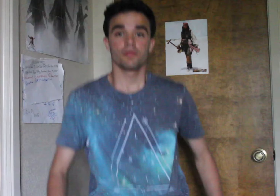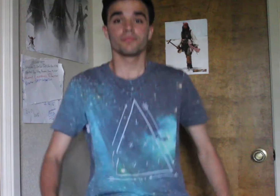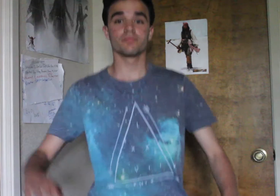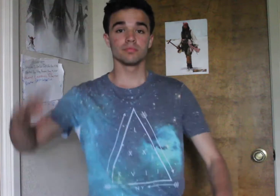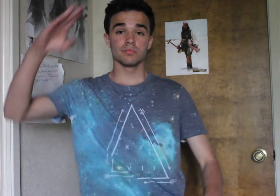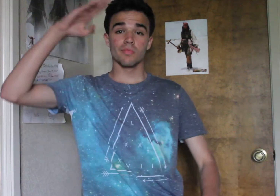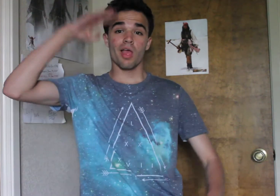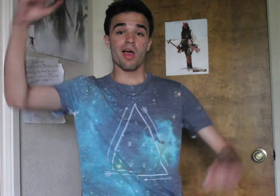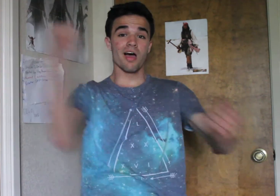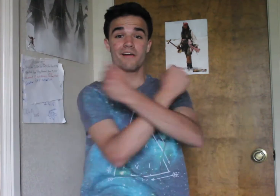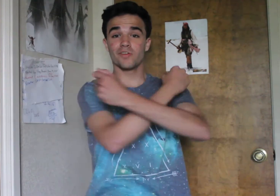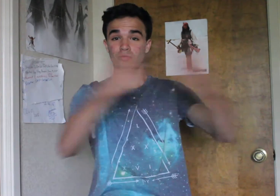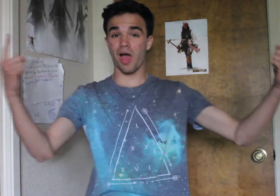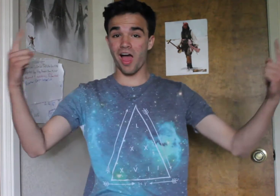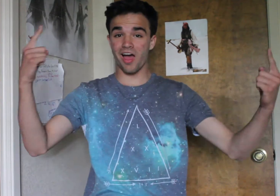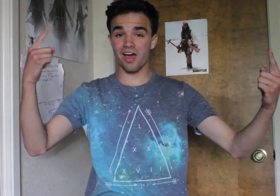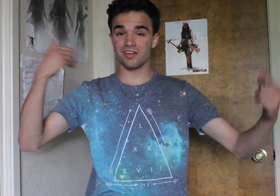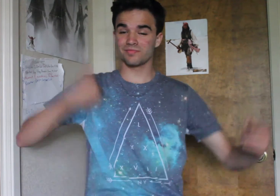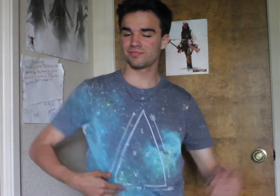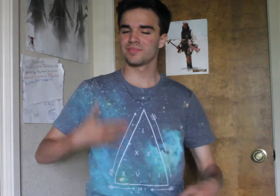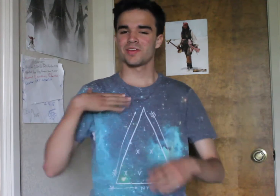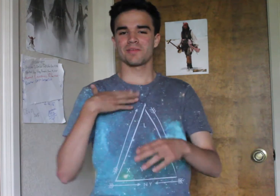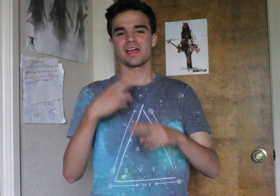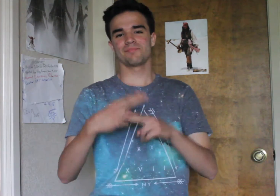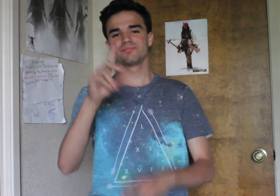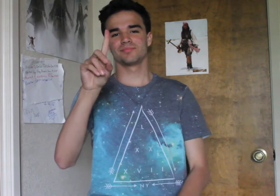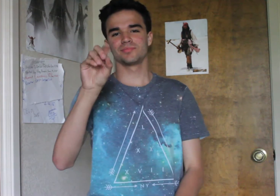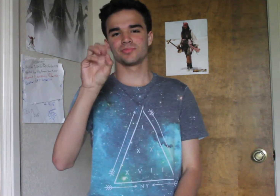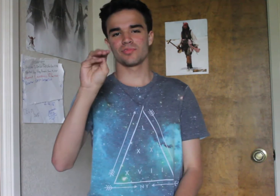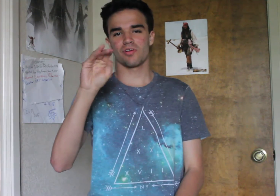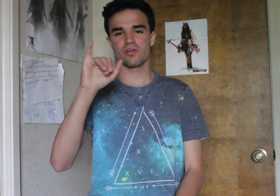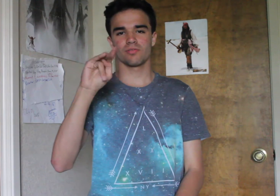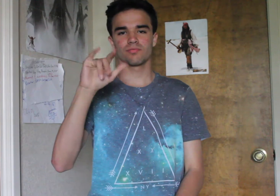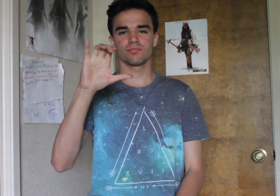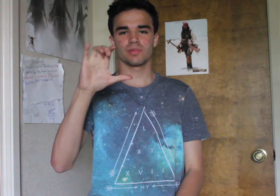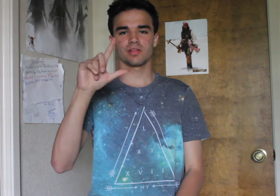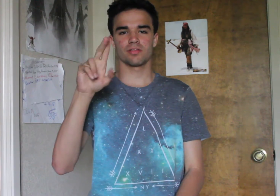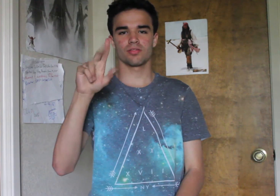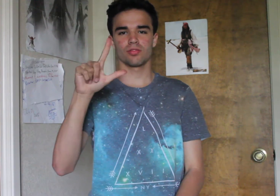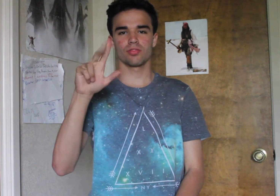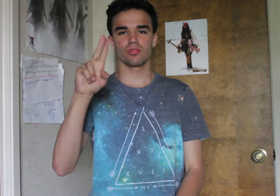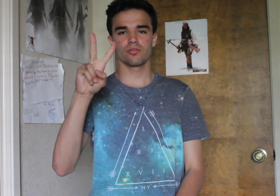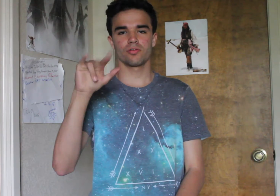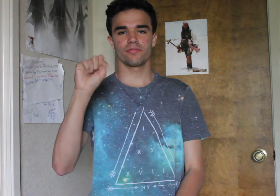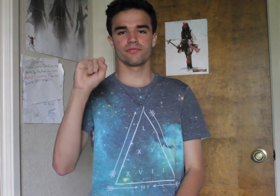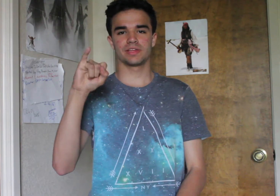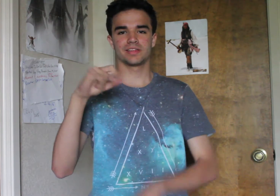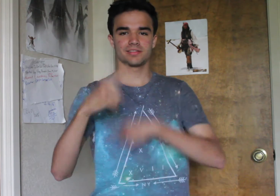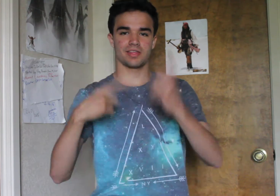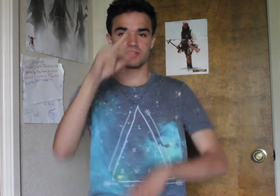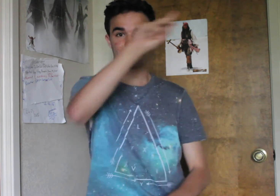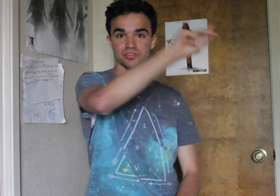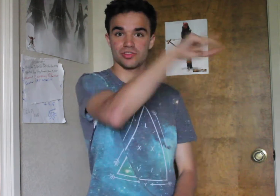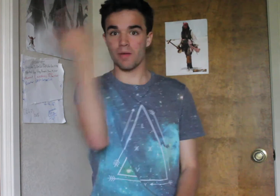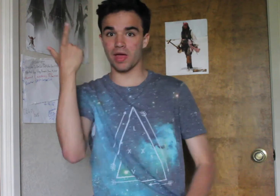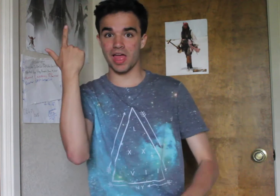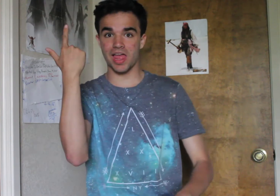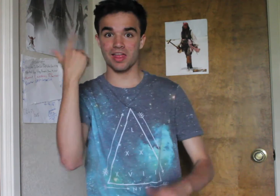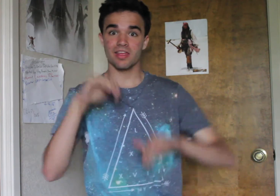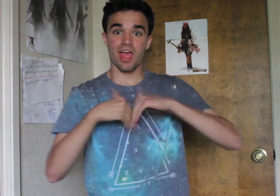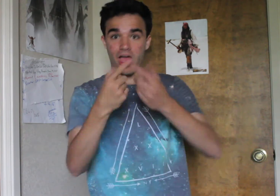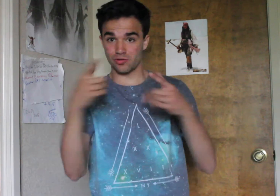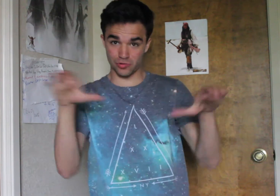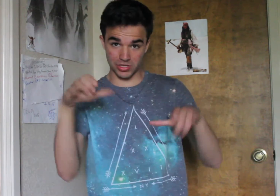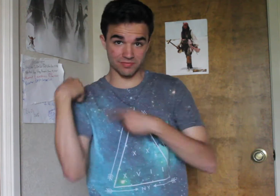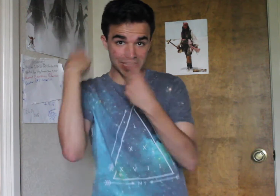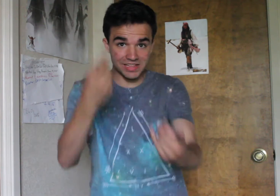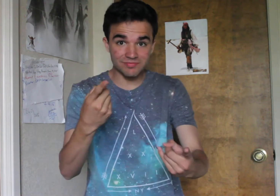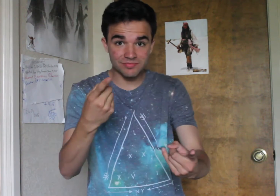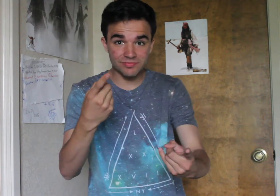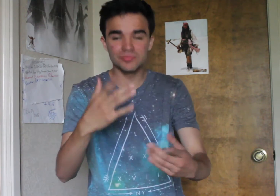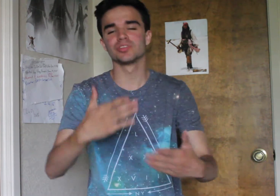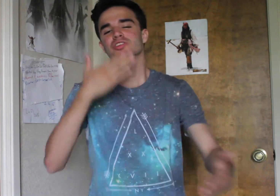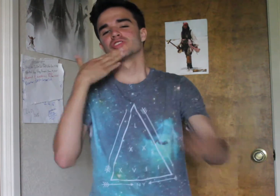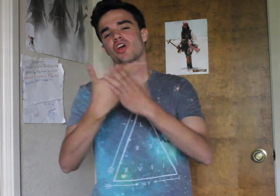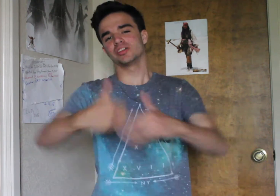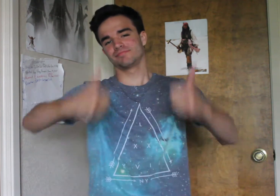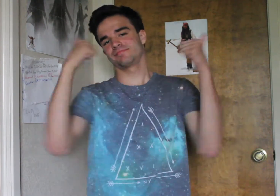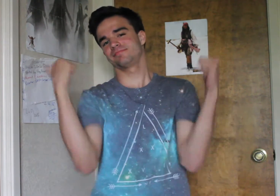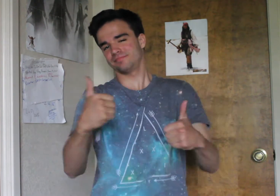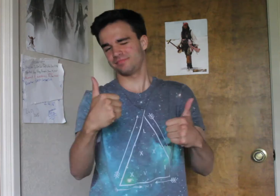Hi What's up! My name is Dominic LuVisi SIGN (DL) How are you doing been? Good!